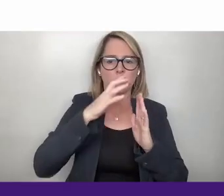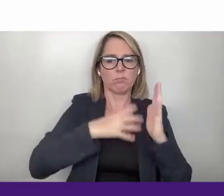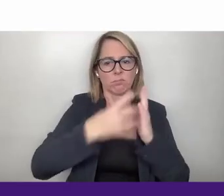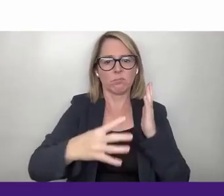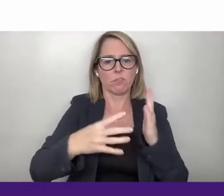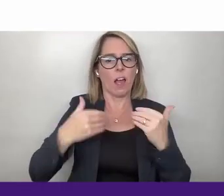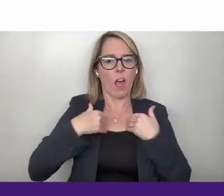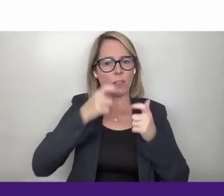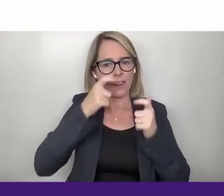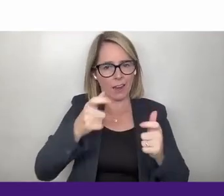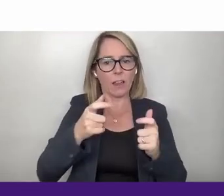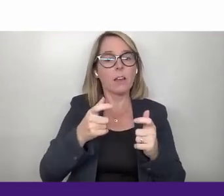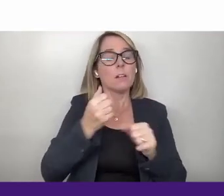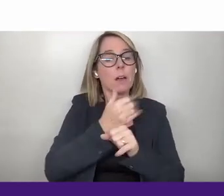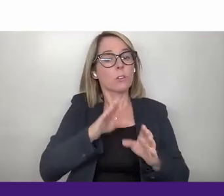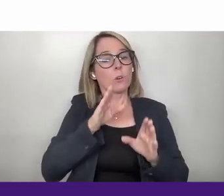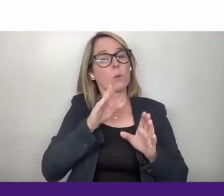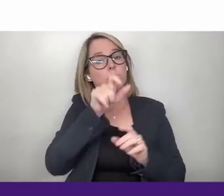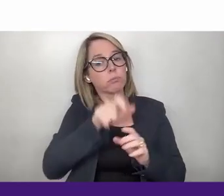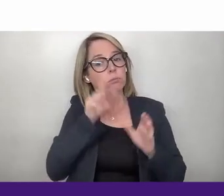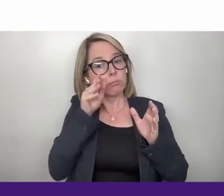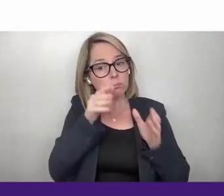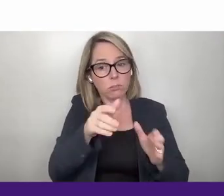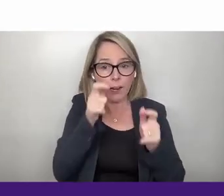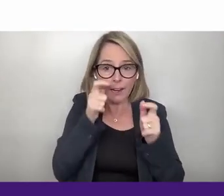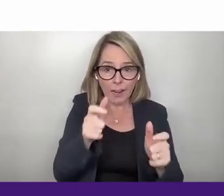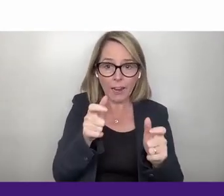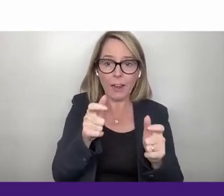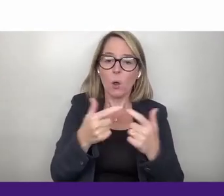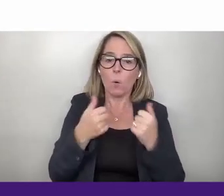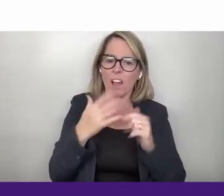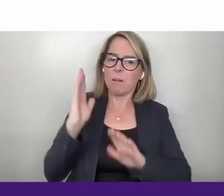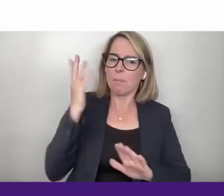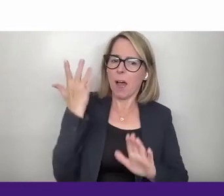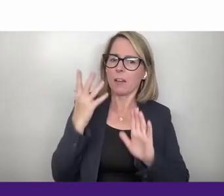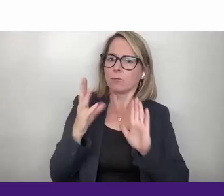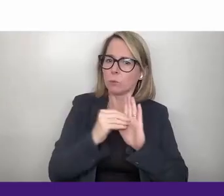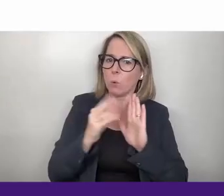and information about our person-centred care network, which has grown to over 6,000 members.